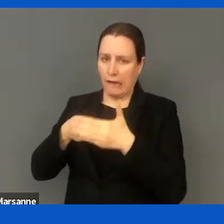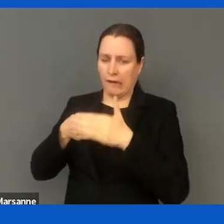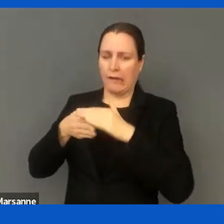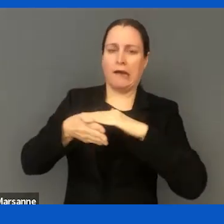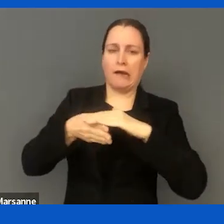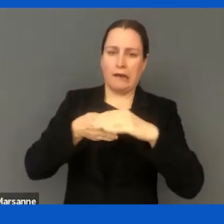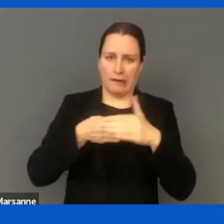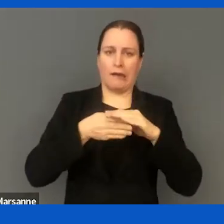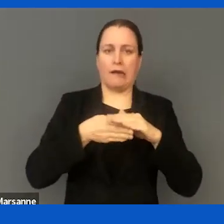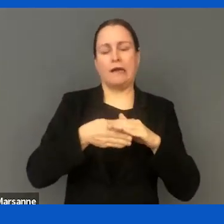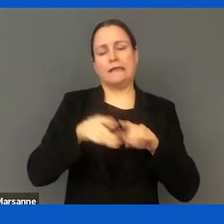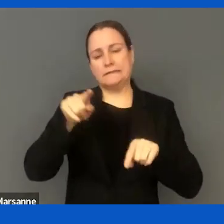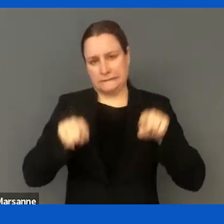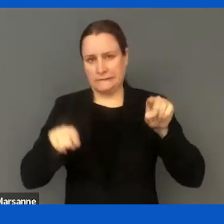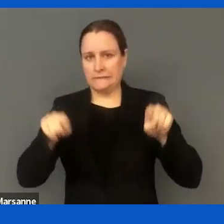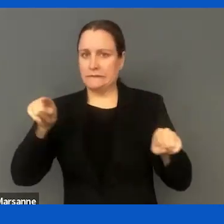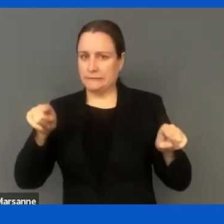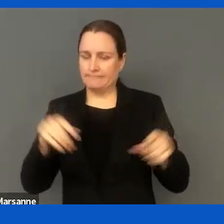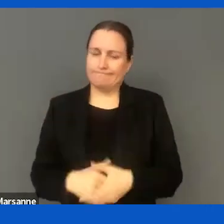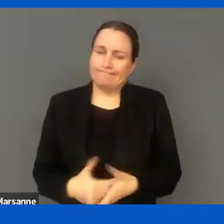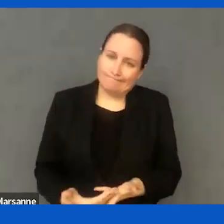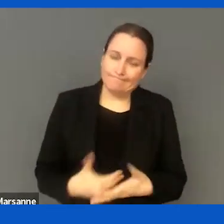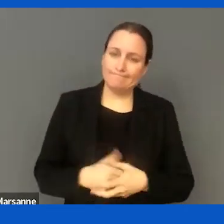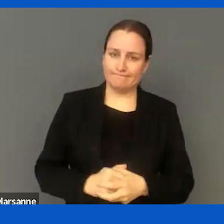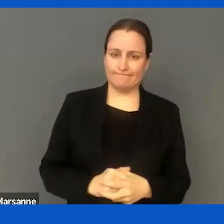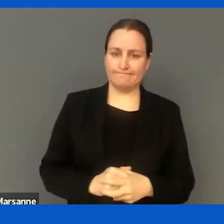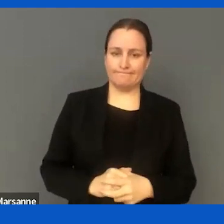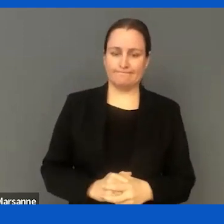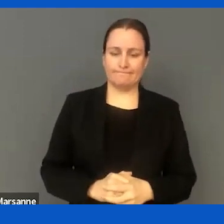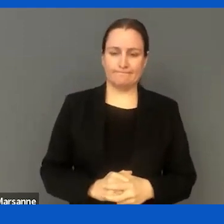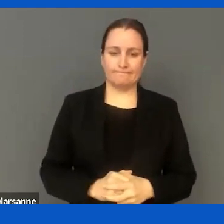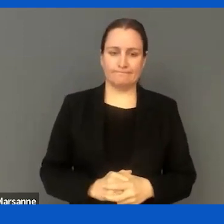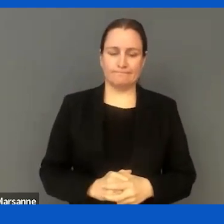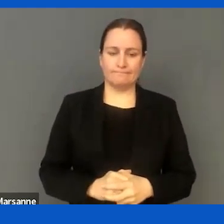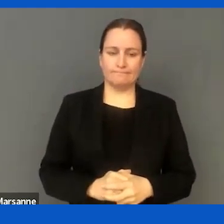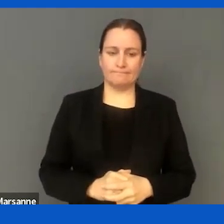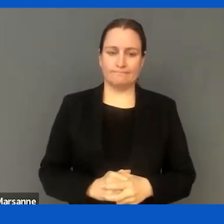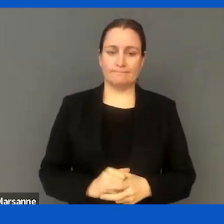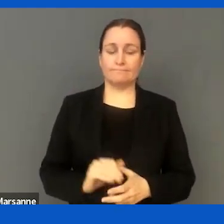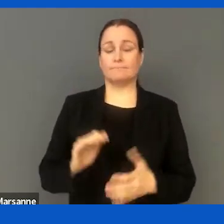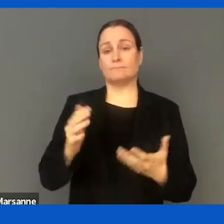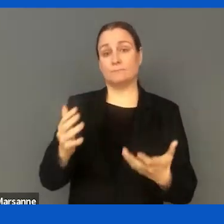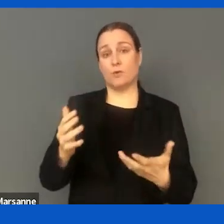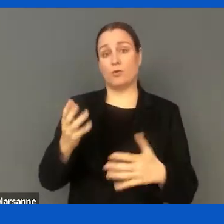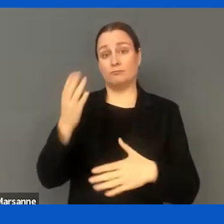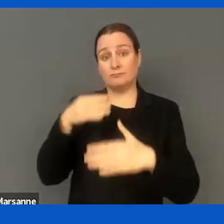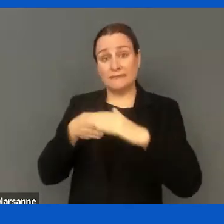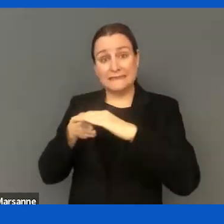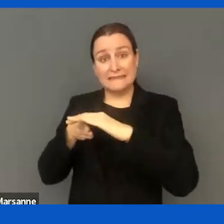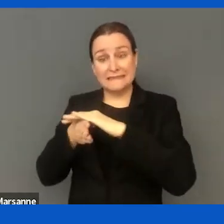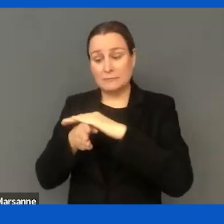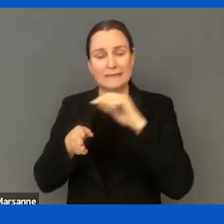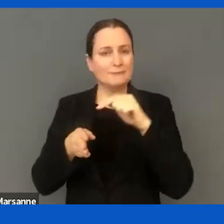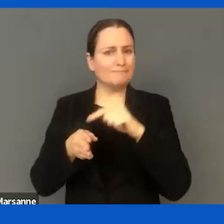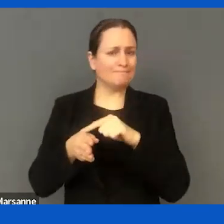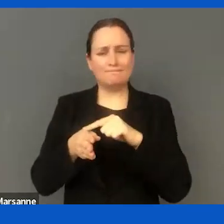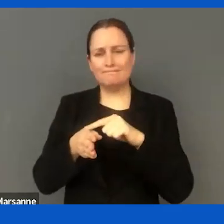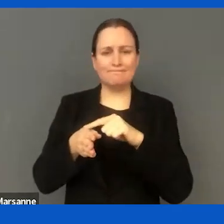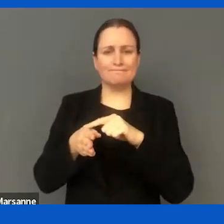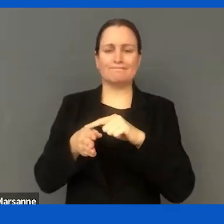problems around the word, about accessibility overlays, a widget that you can activate. Other